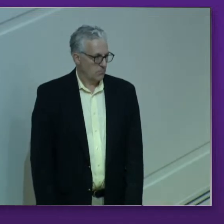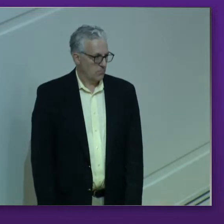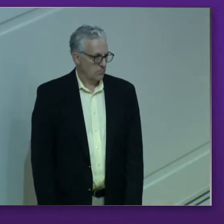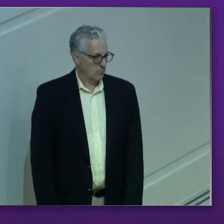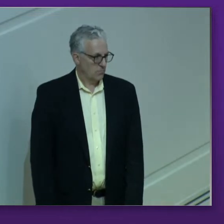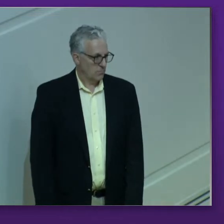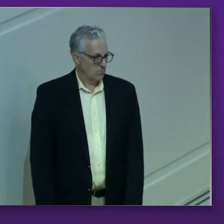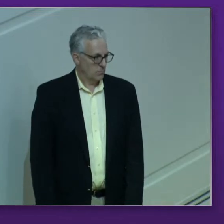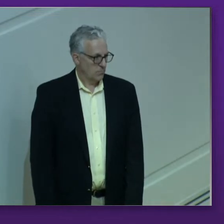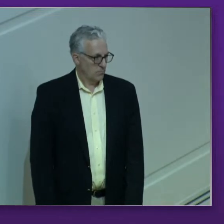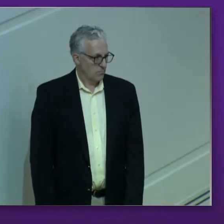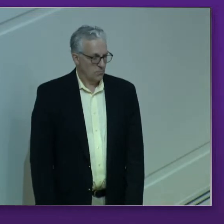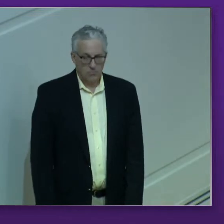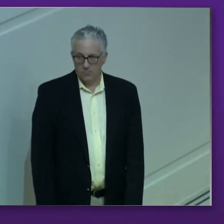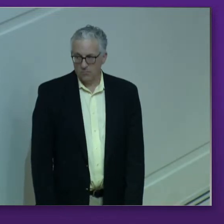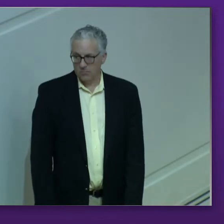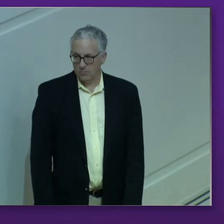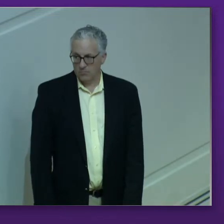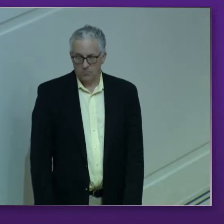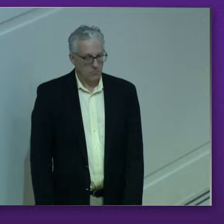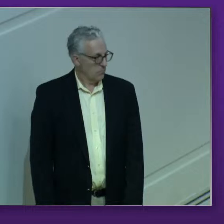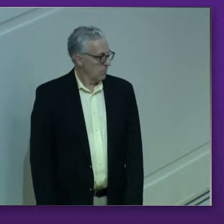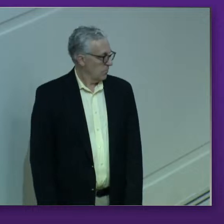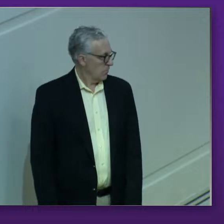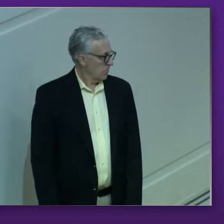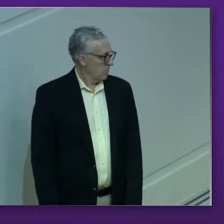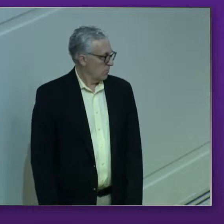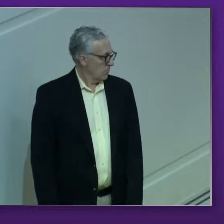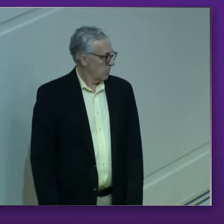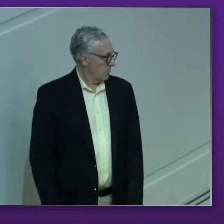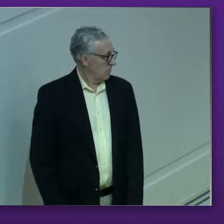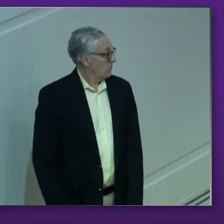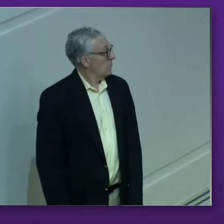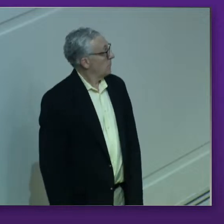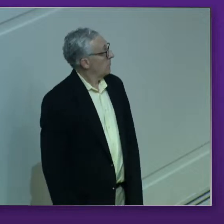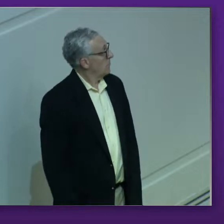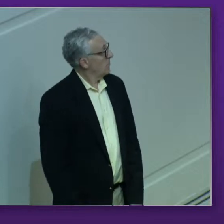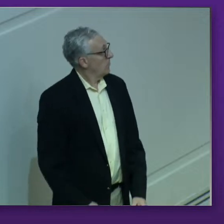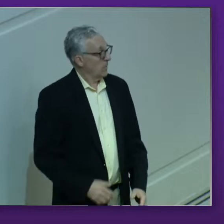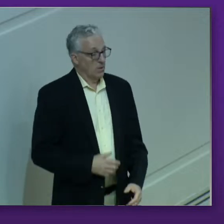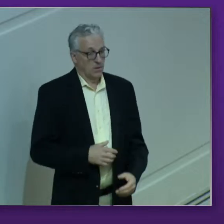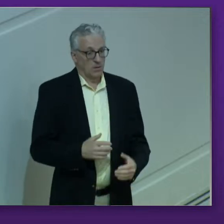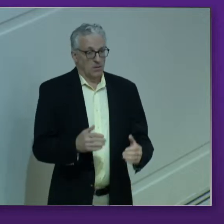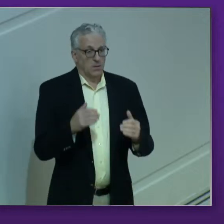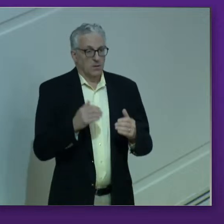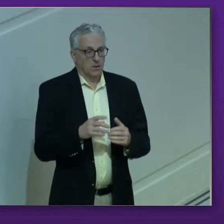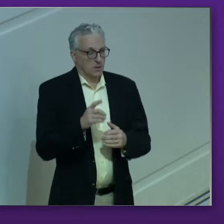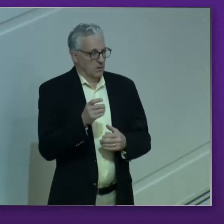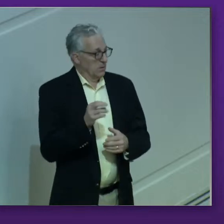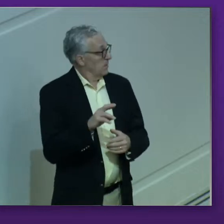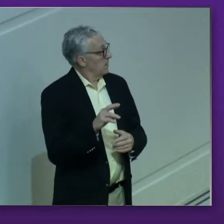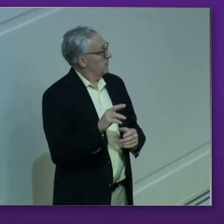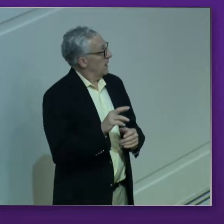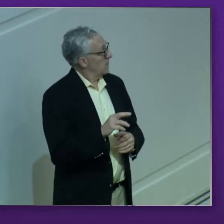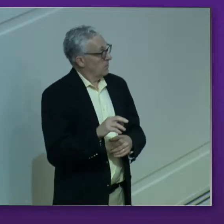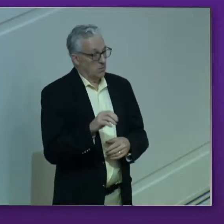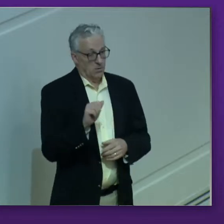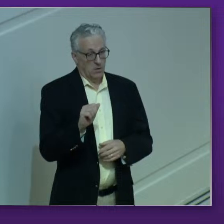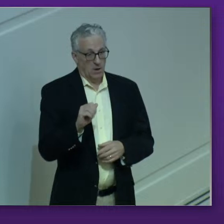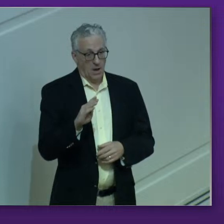OF WISDOM RECEIVING THE INDEPENDENT PRESS AWARD AND THE BIG NEW YORK AWARD IN 2022. CONGRATULATIONS PROF. KELLY.